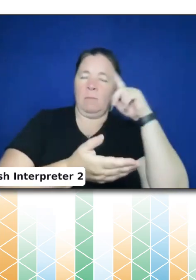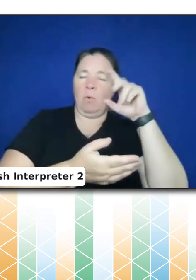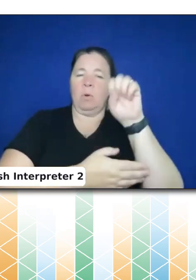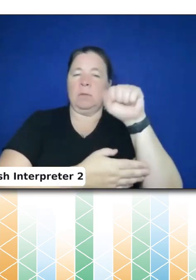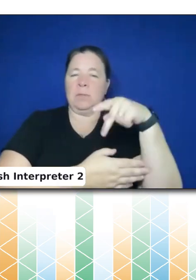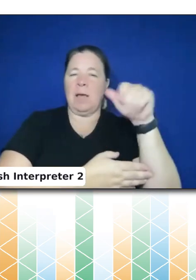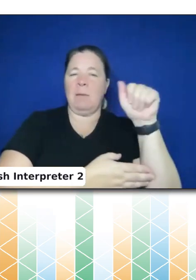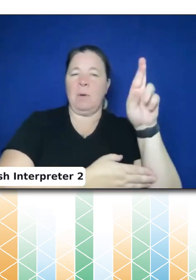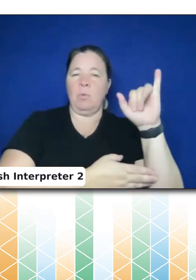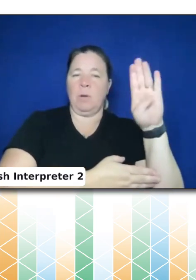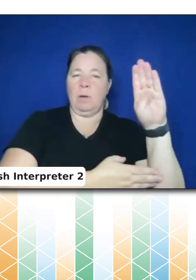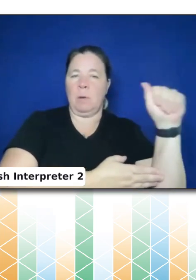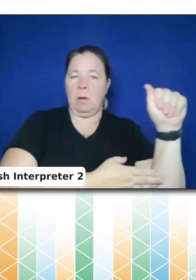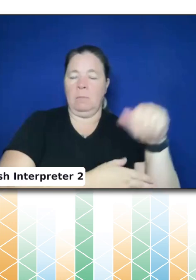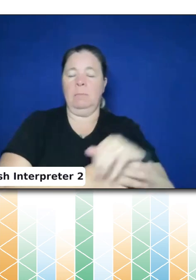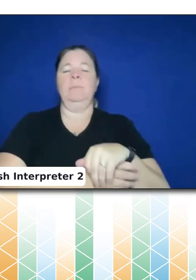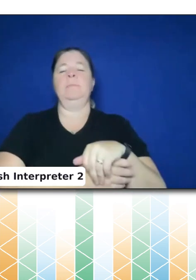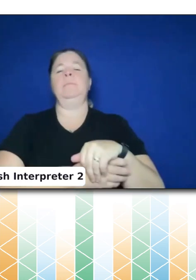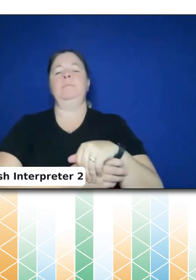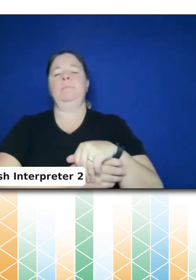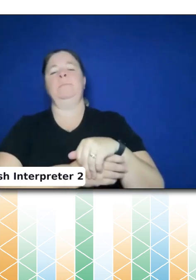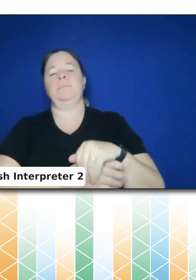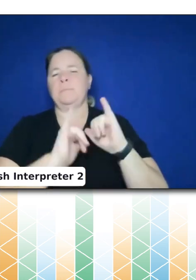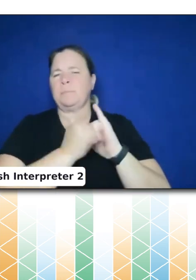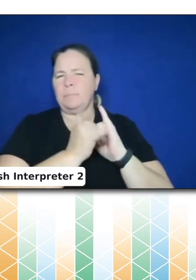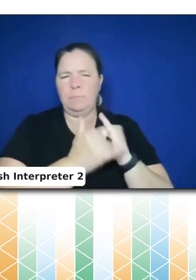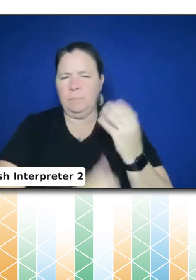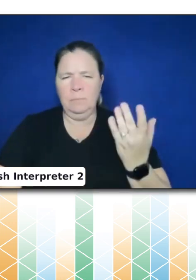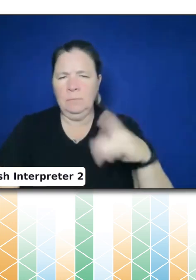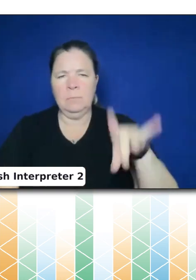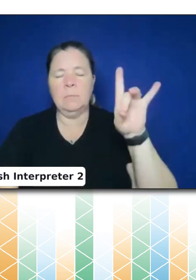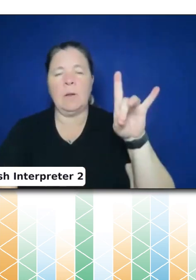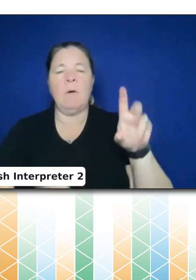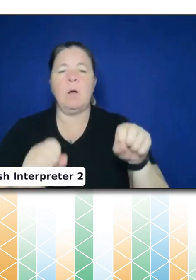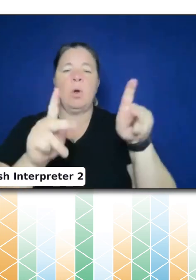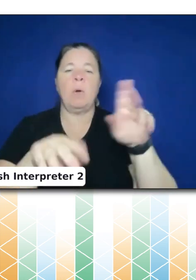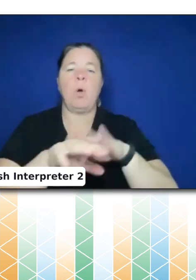Uh, and how to… Um, find opportunities on South Ariba.